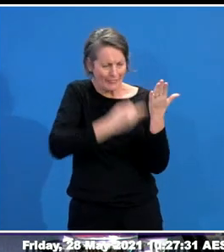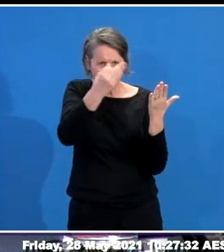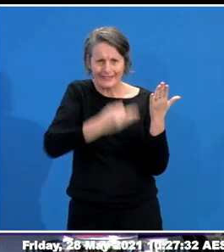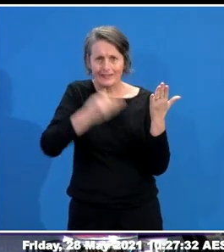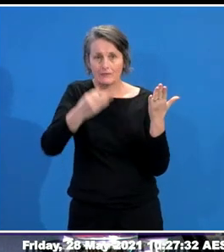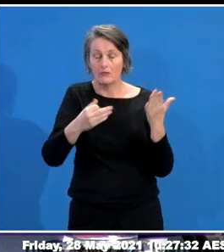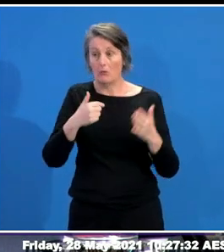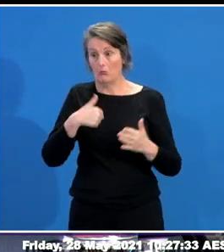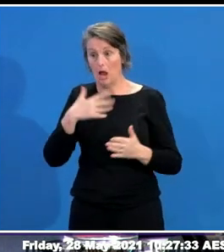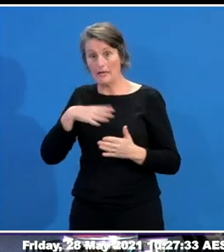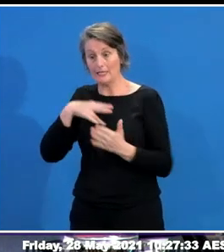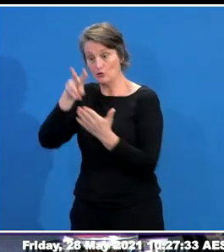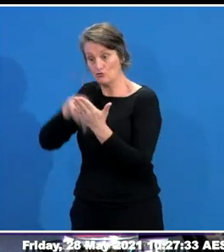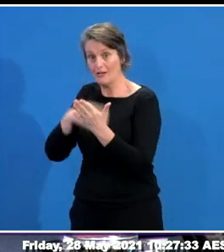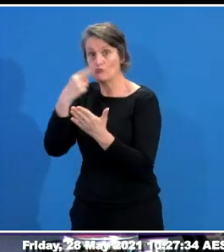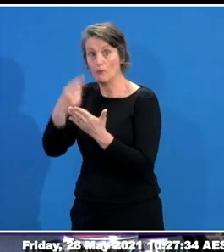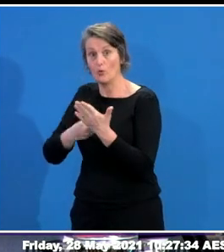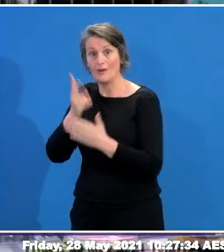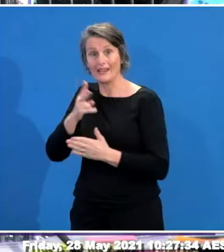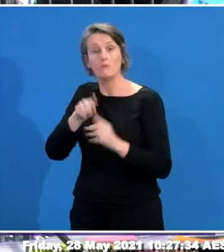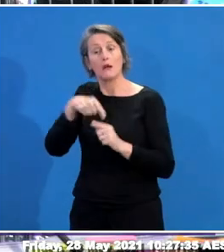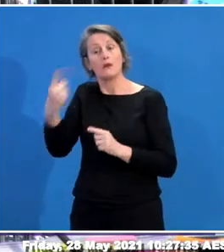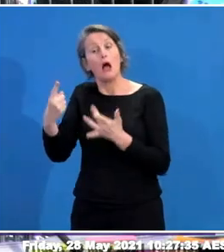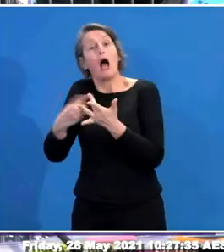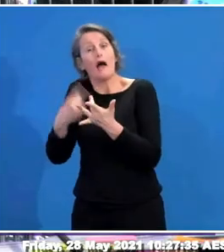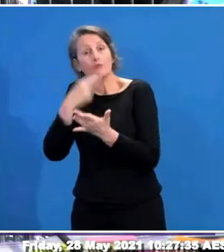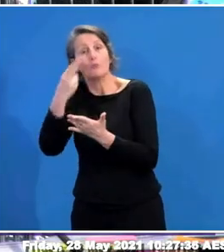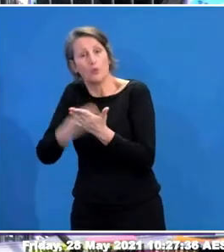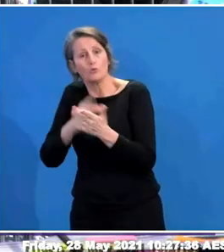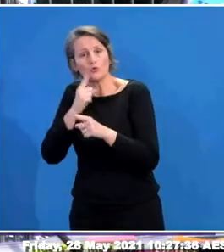reread the report, but there is in subsequent reports. So you say. We'll go to each of them.